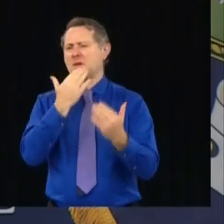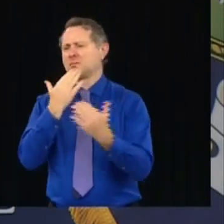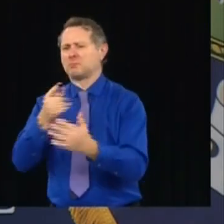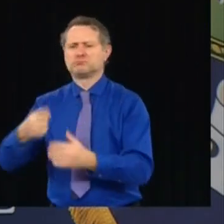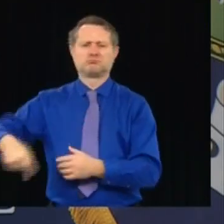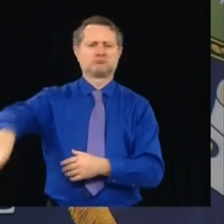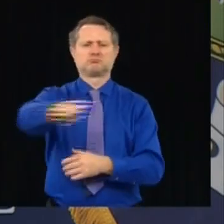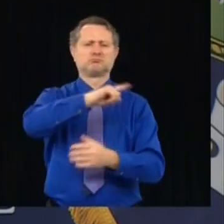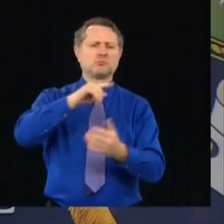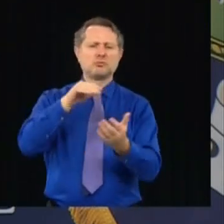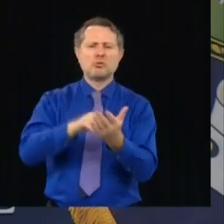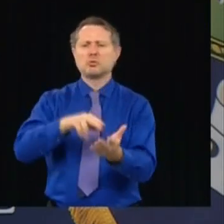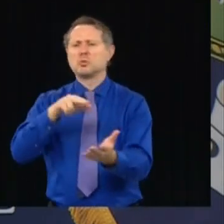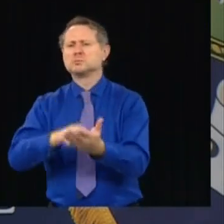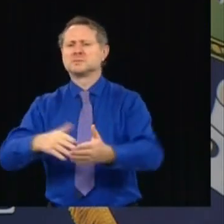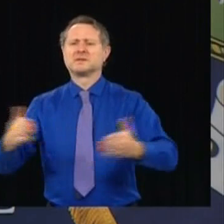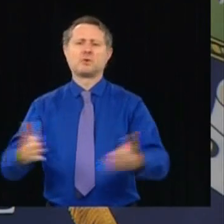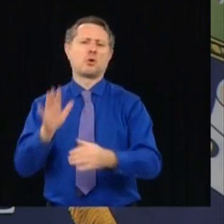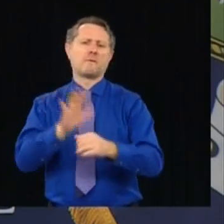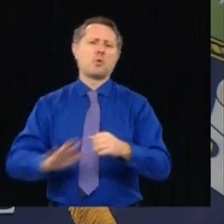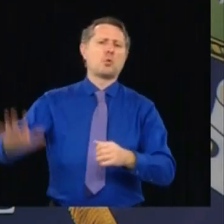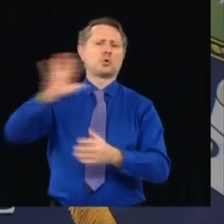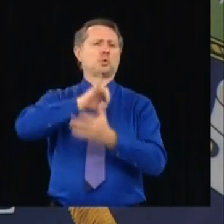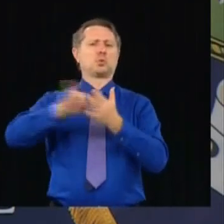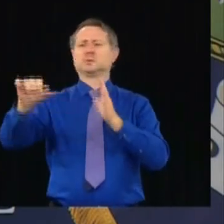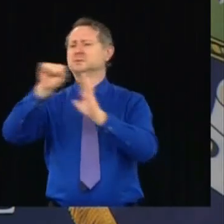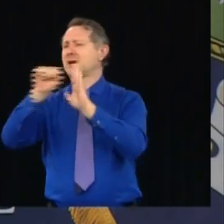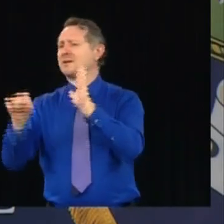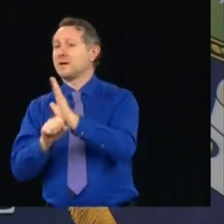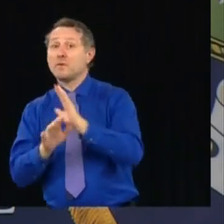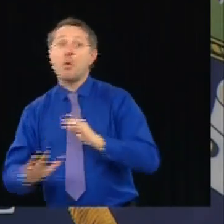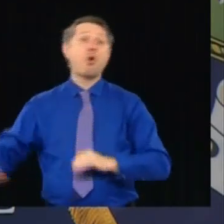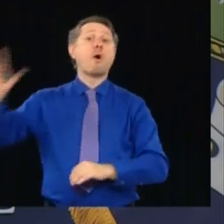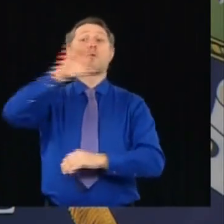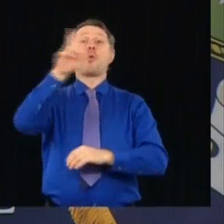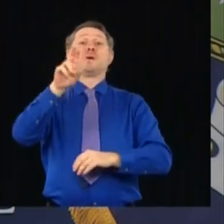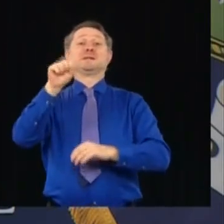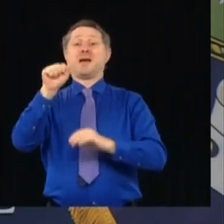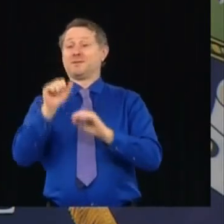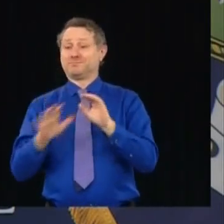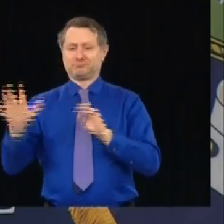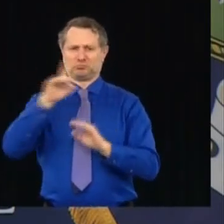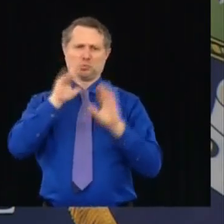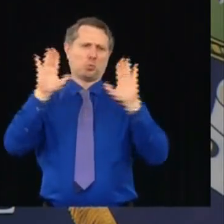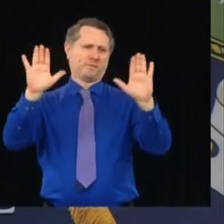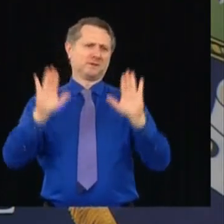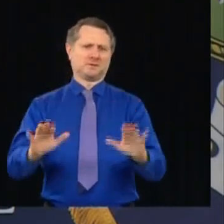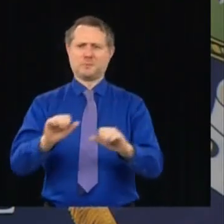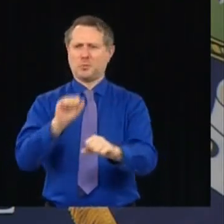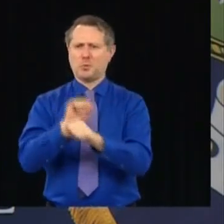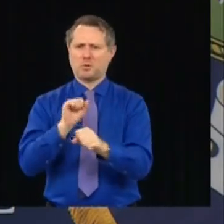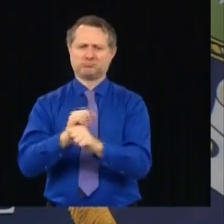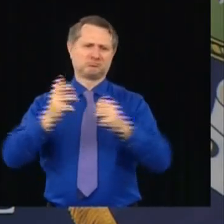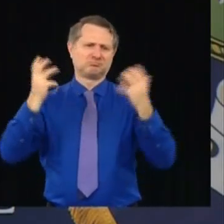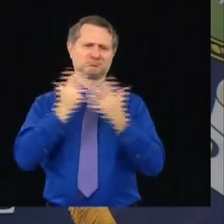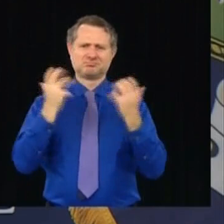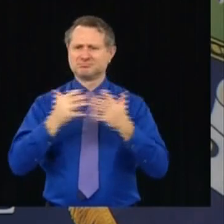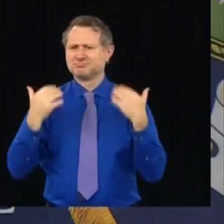FIRST AGAIN I WANT TO THANK ALL THE NURSES AND DOCTORS HERE AND ALL ACROSS THE STATE AND THE COUNTRY WHO HAVE DONE JUST